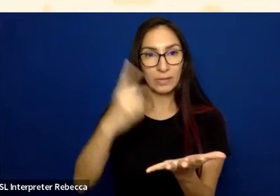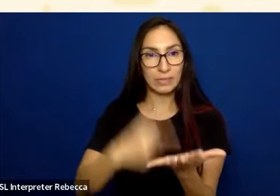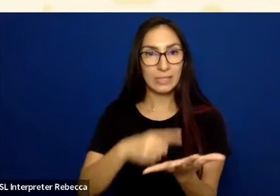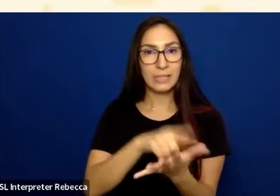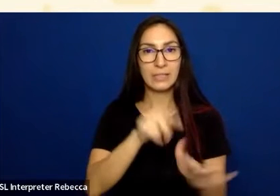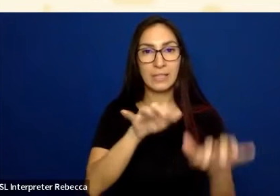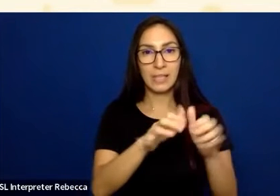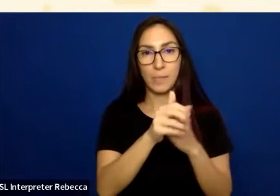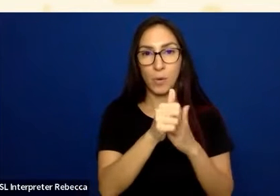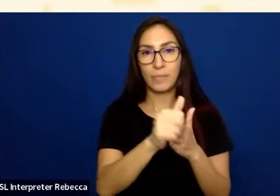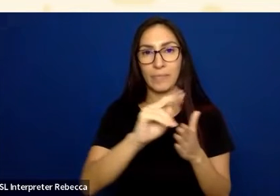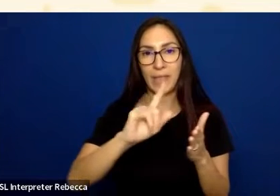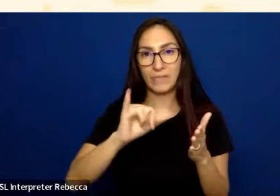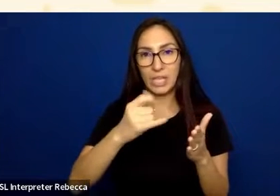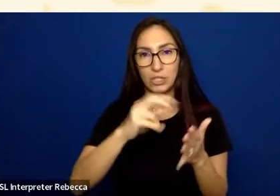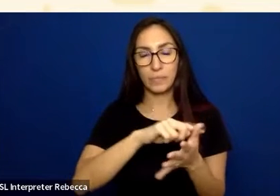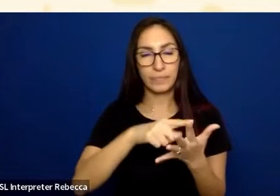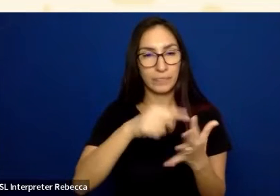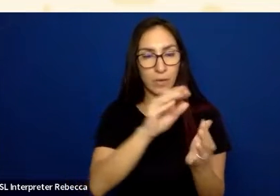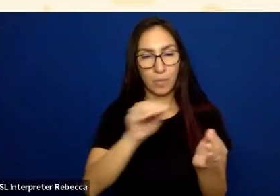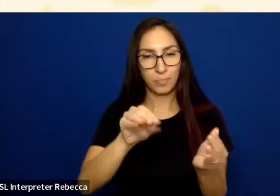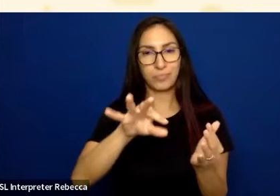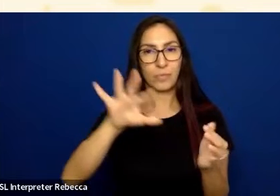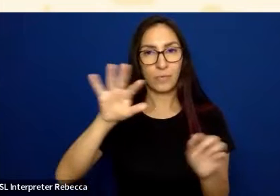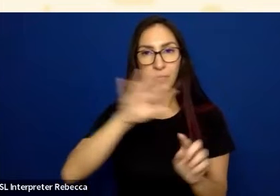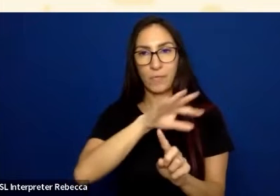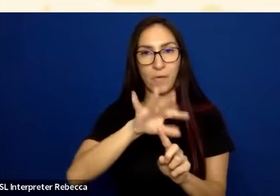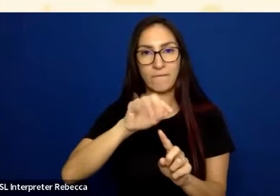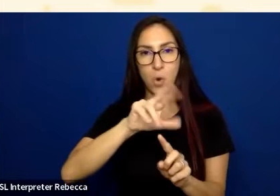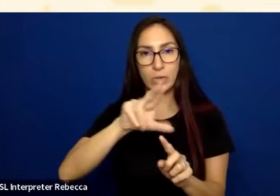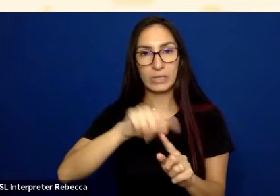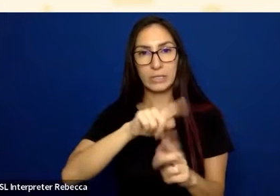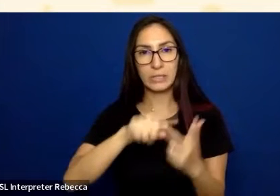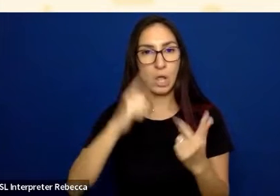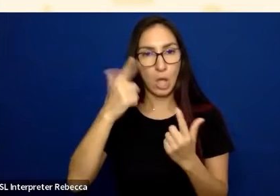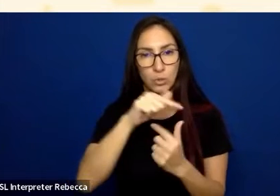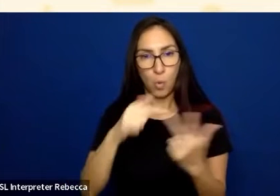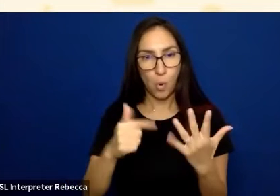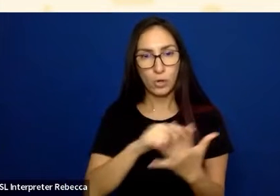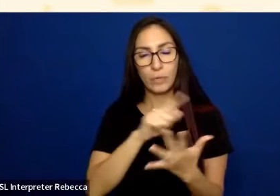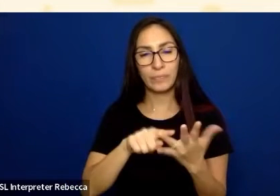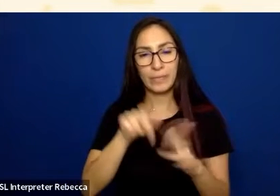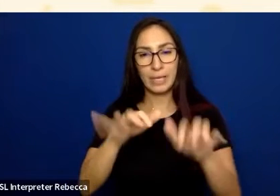focus visibility, logical tabbing order, keyboard operability, and focus management.